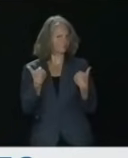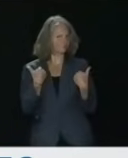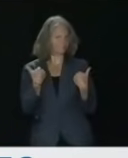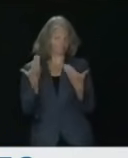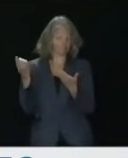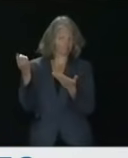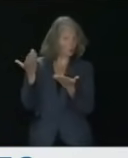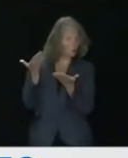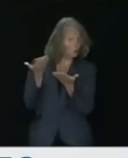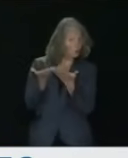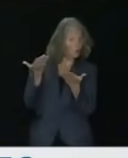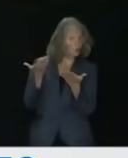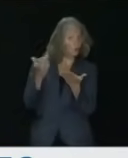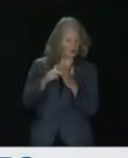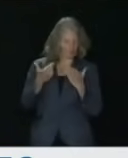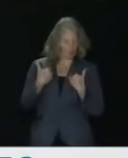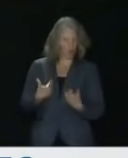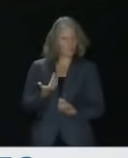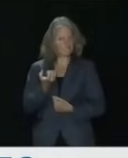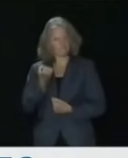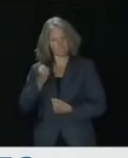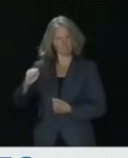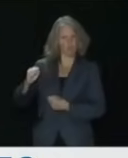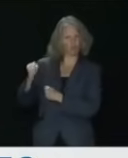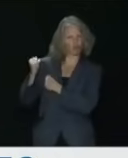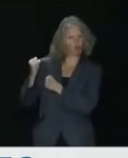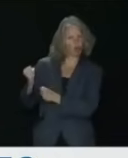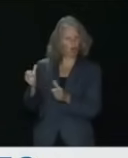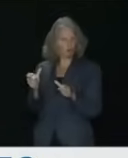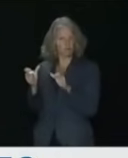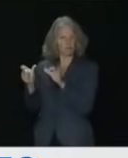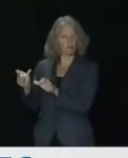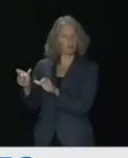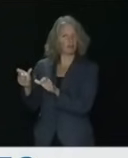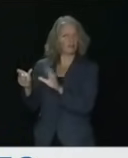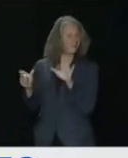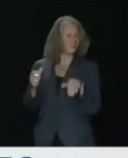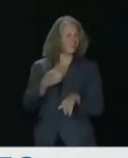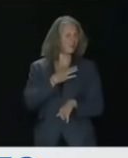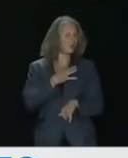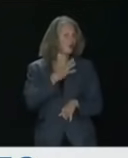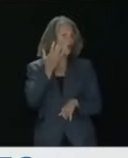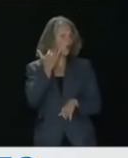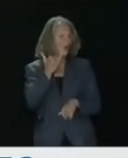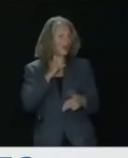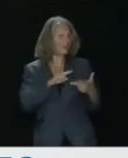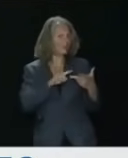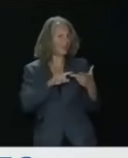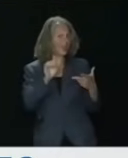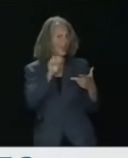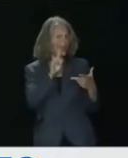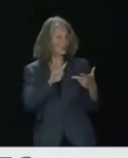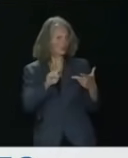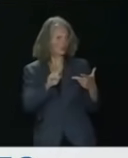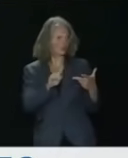YOU ARE SAYING ABOUT THE FACT THAT WE DO HAVE EVIDENCE OF A